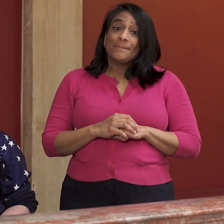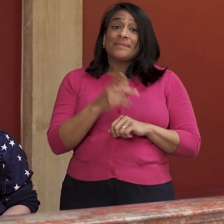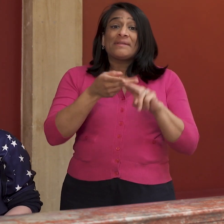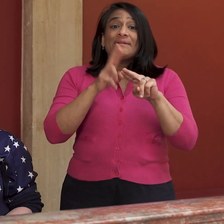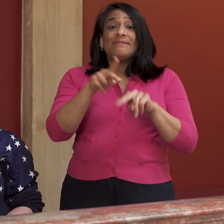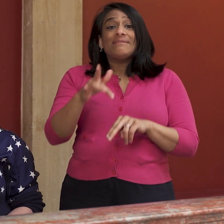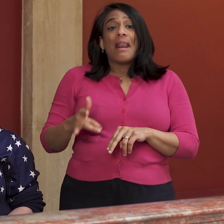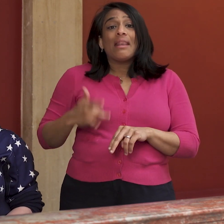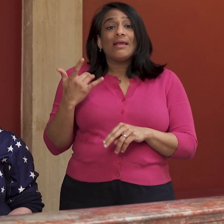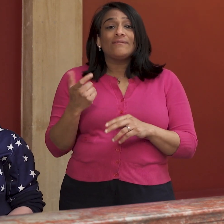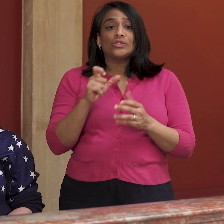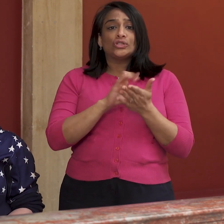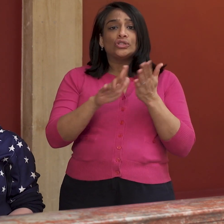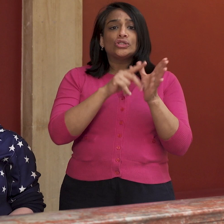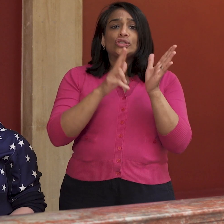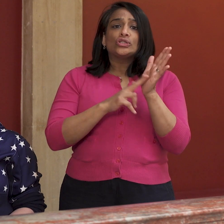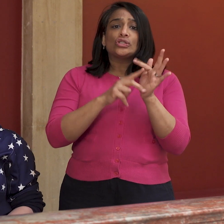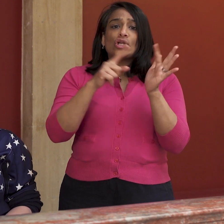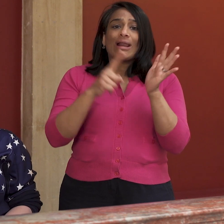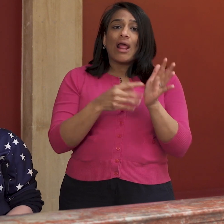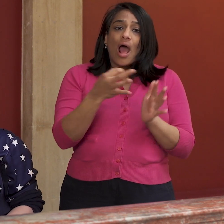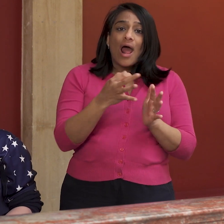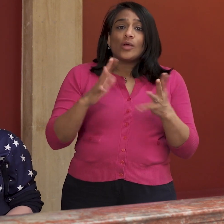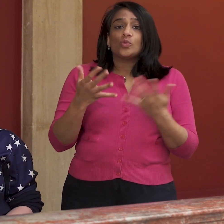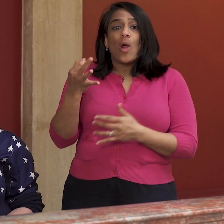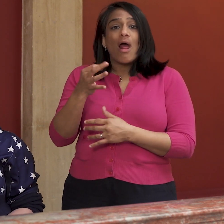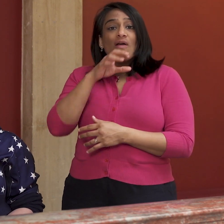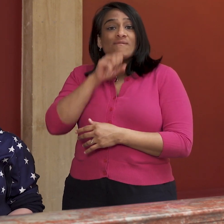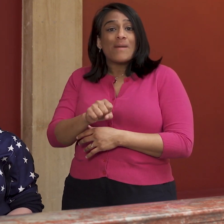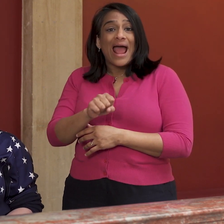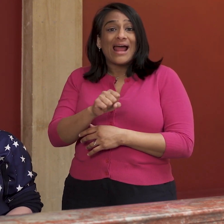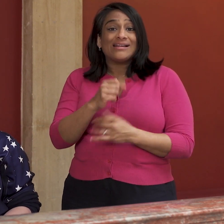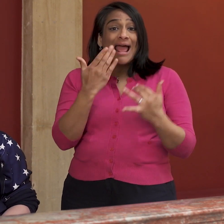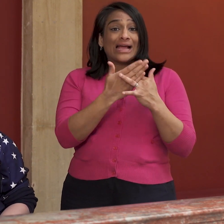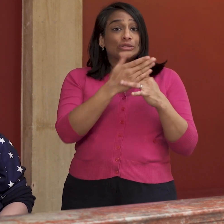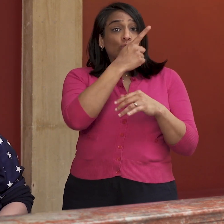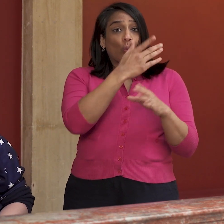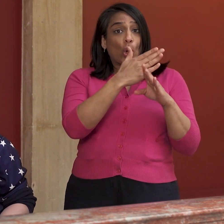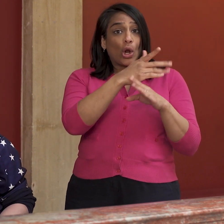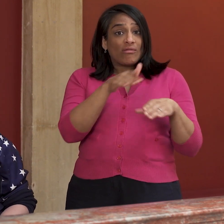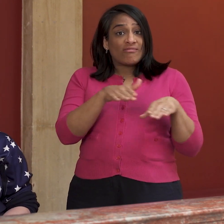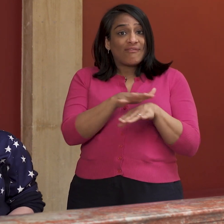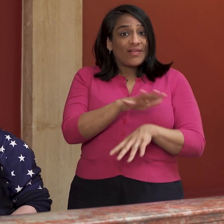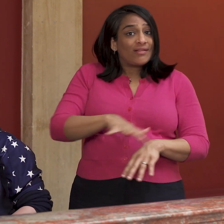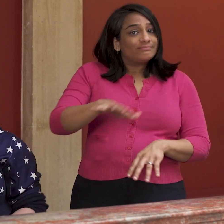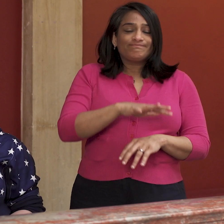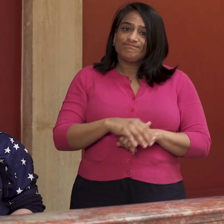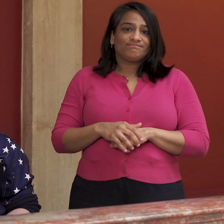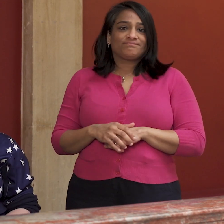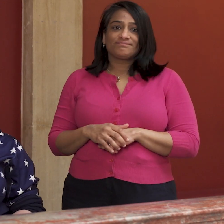Access to Work isn’t available if you live in the Channel Islands or the Isle of Man. biscuit, cats, biscuit, biscuit